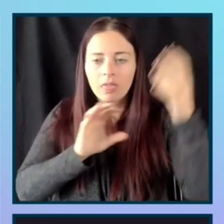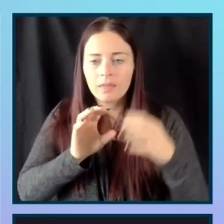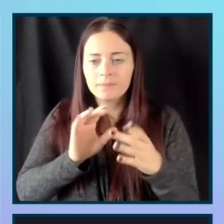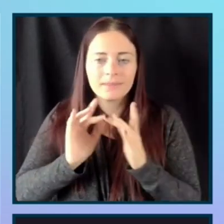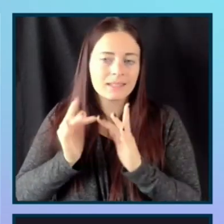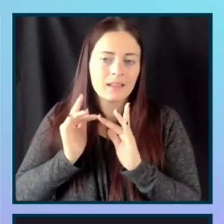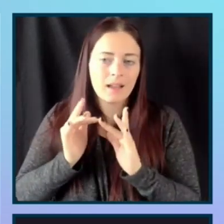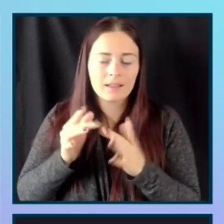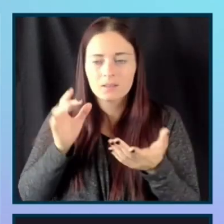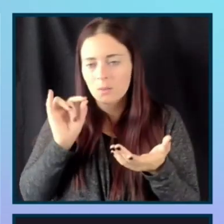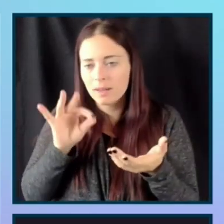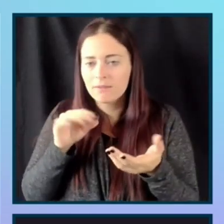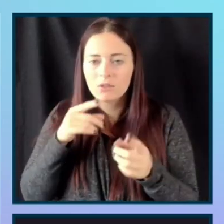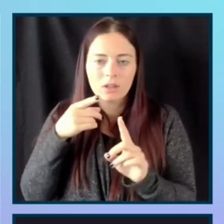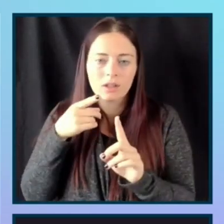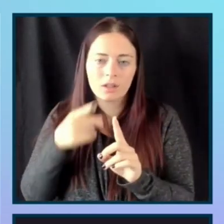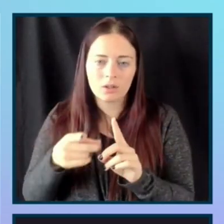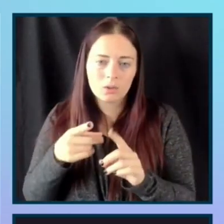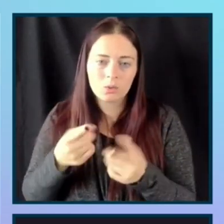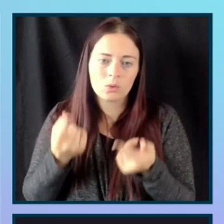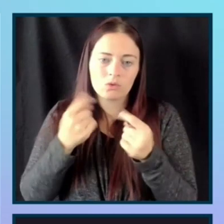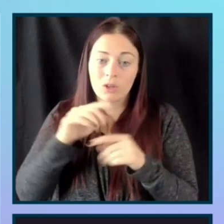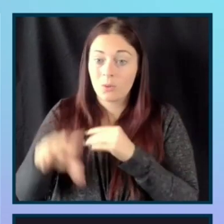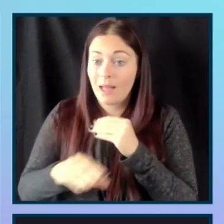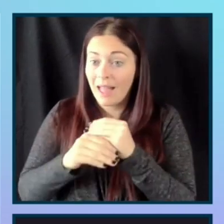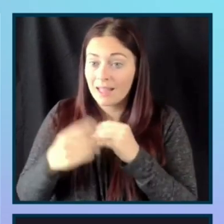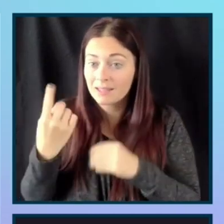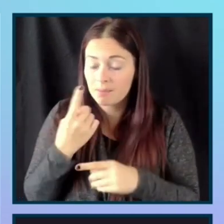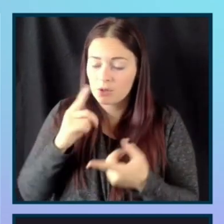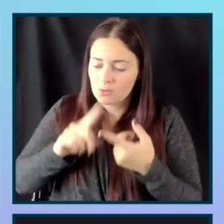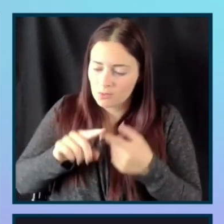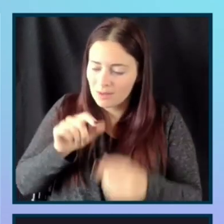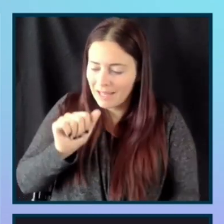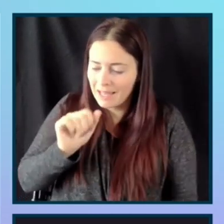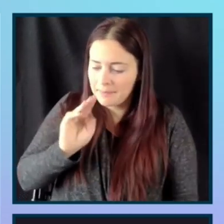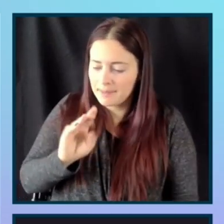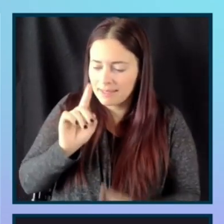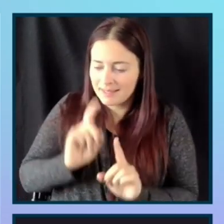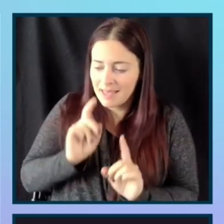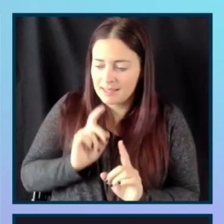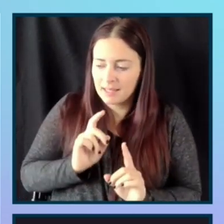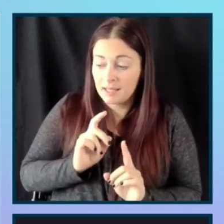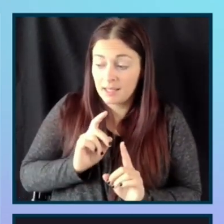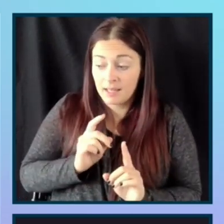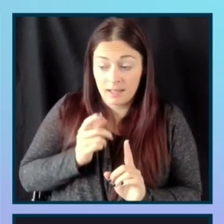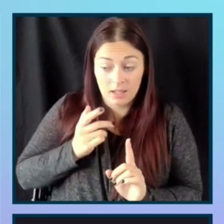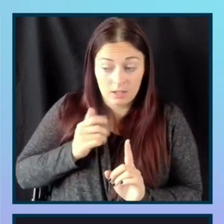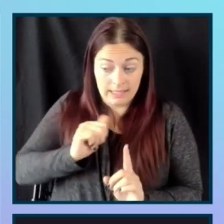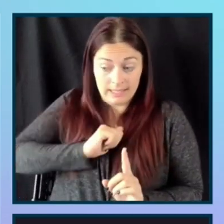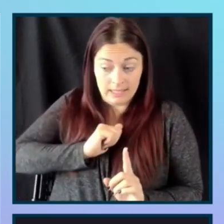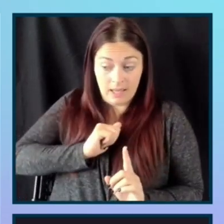anything which is added into the A/B test is itself validated, is itself checked, is itself...